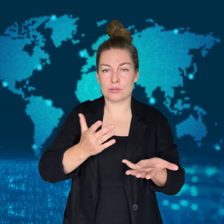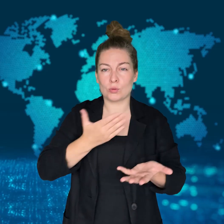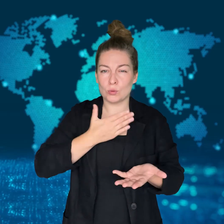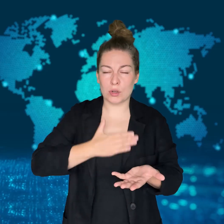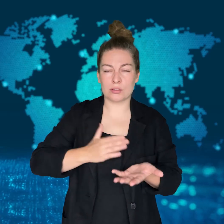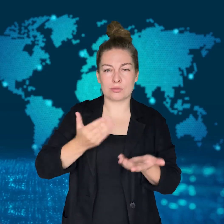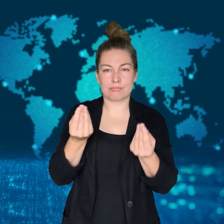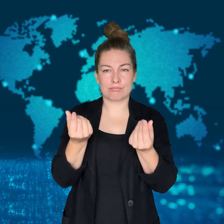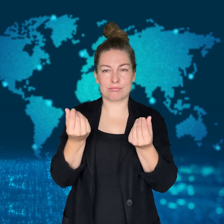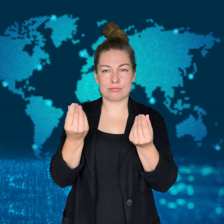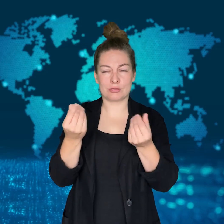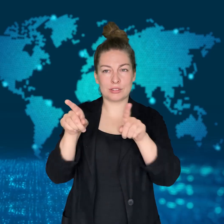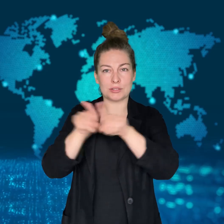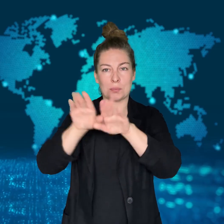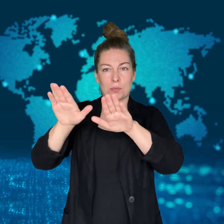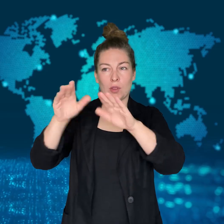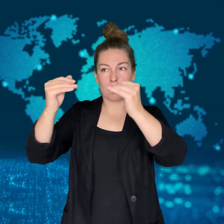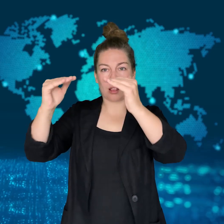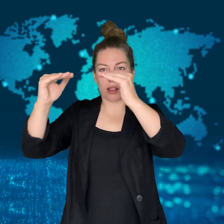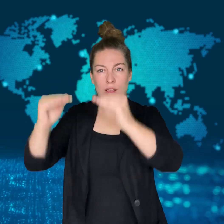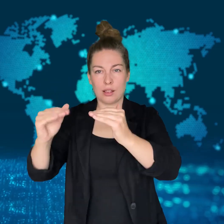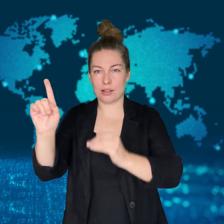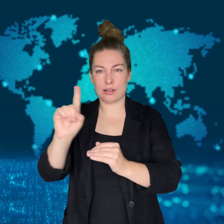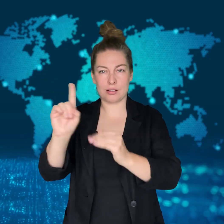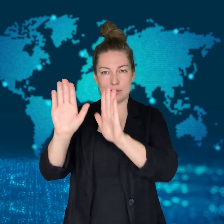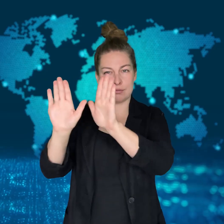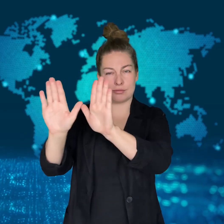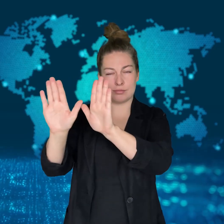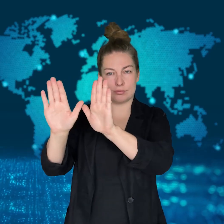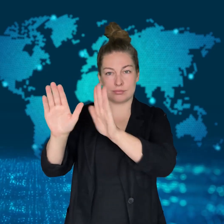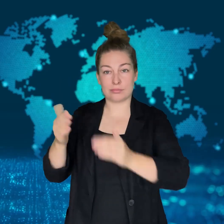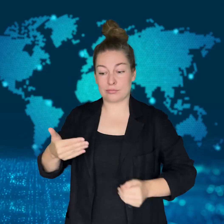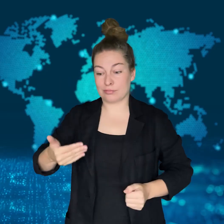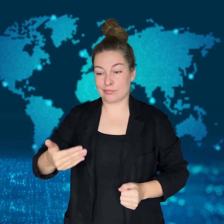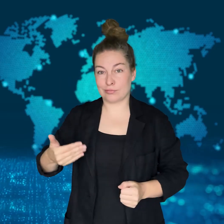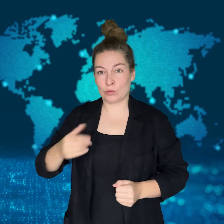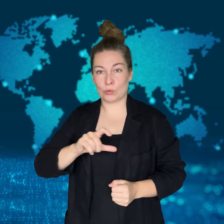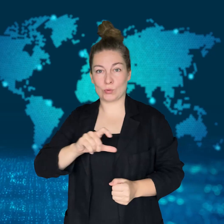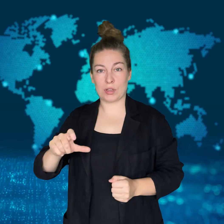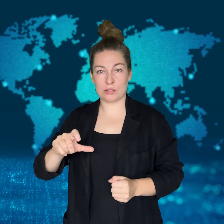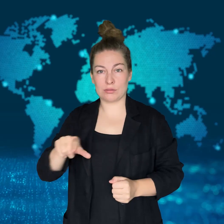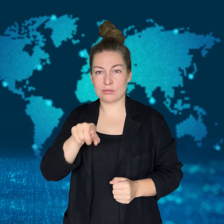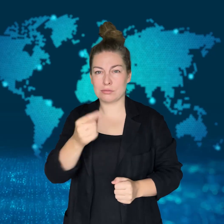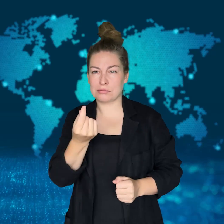The prices are over $95 USD a barrel as of this week,